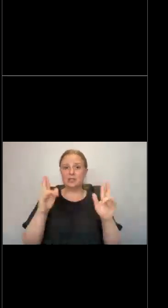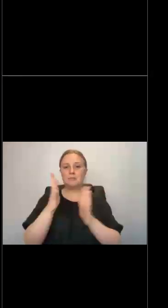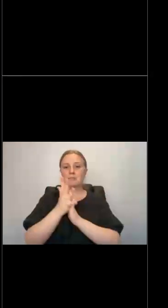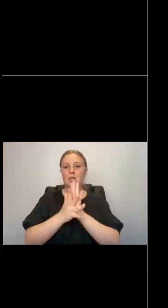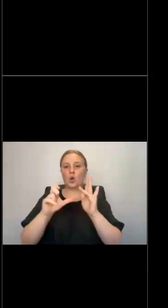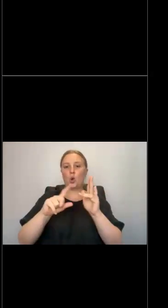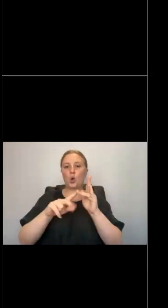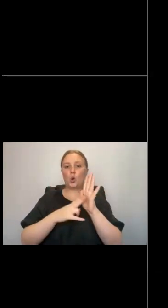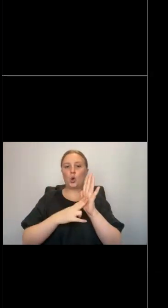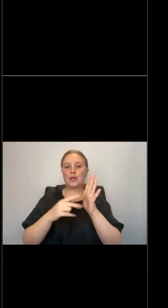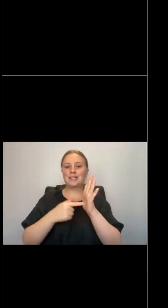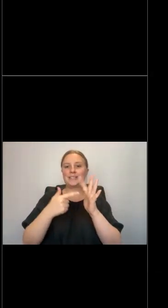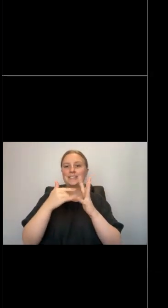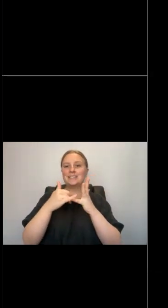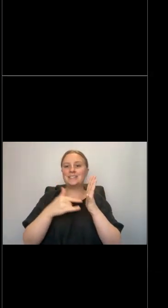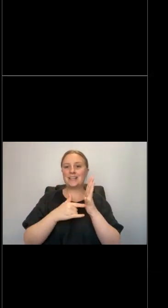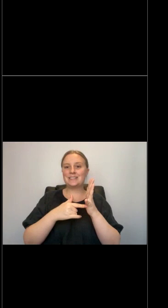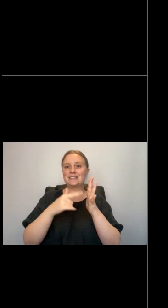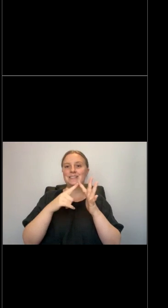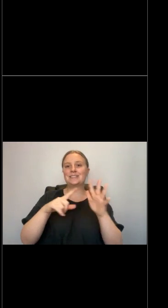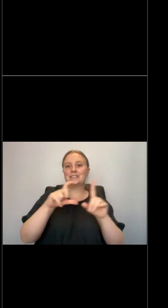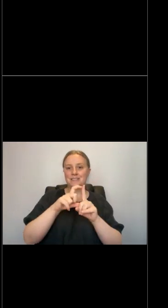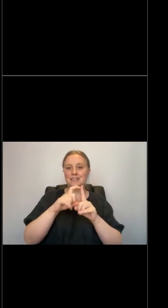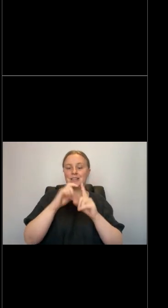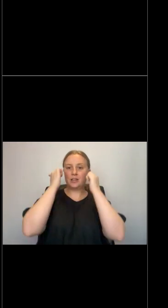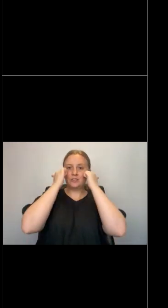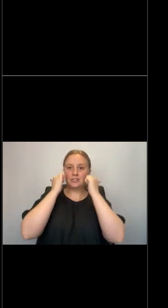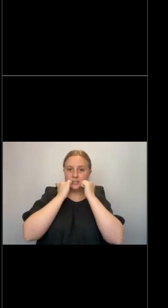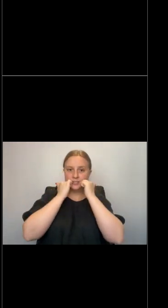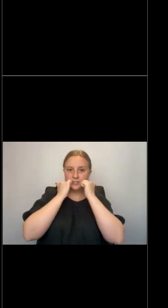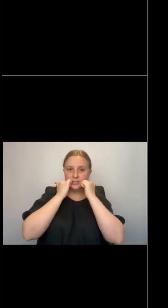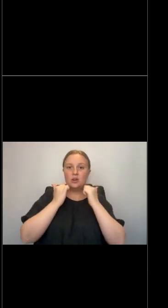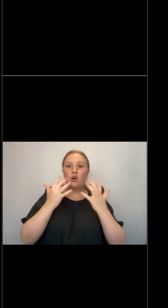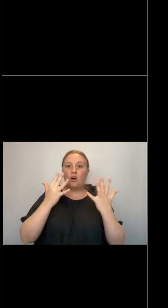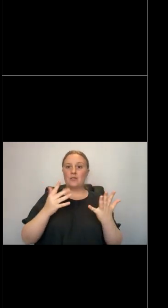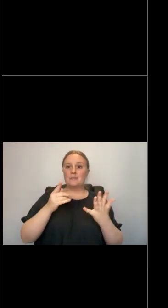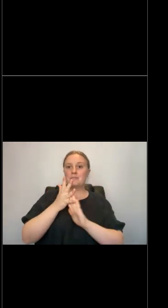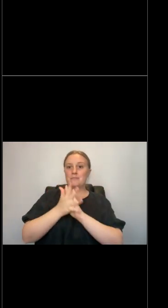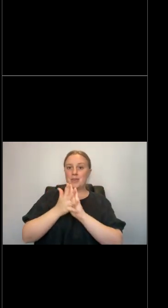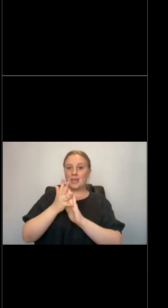by the reporting psychiatrists and psychologists. And typically, these hearings can be really long